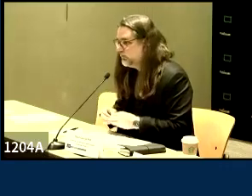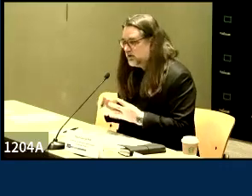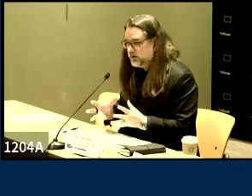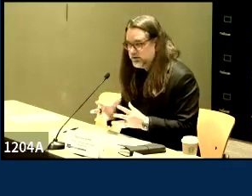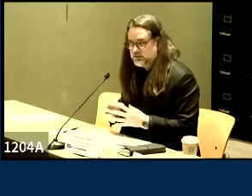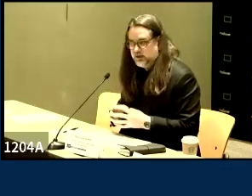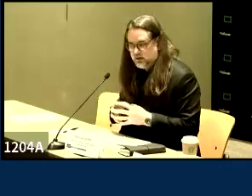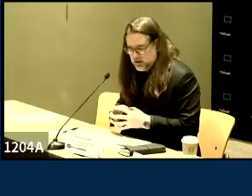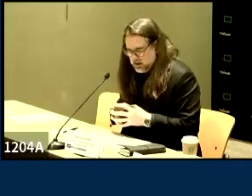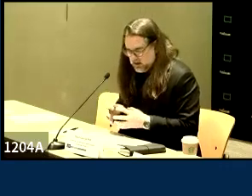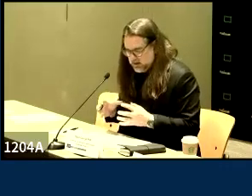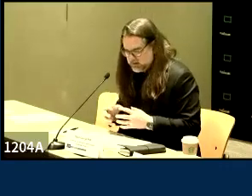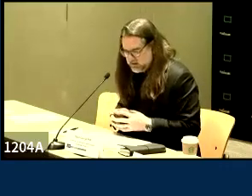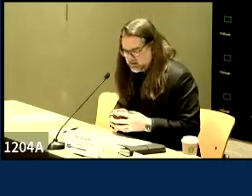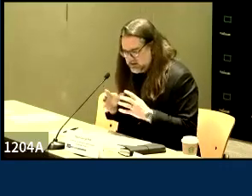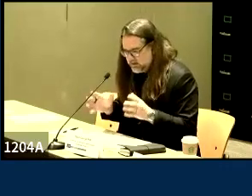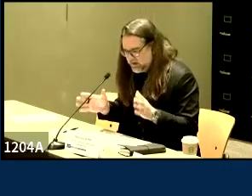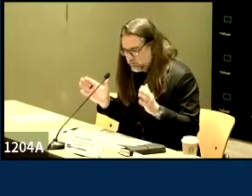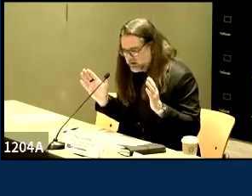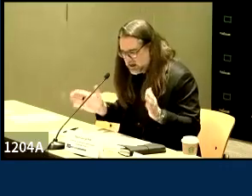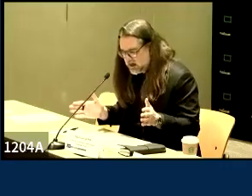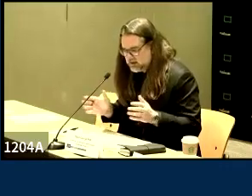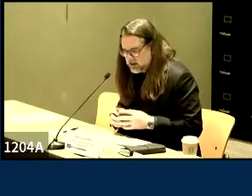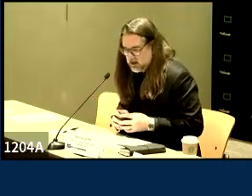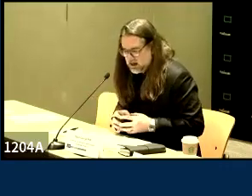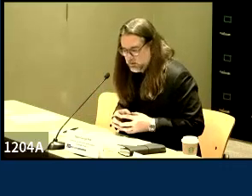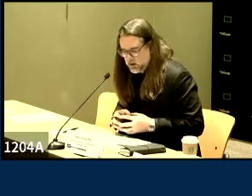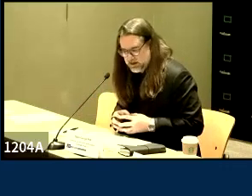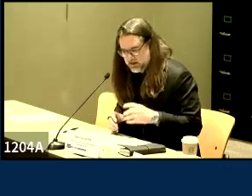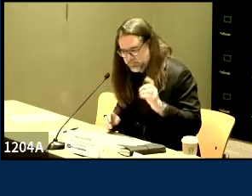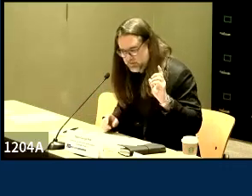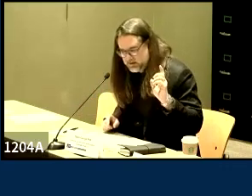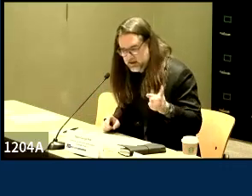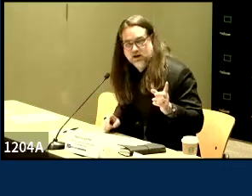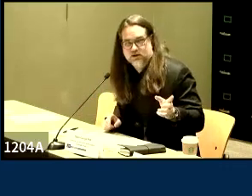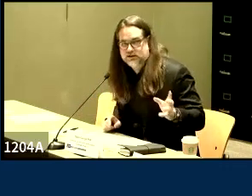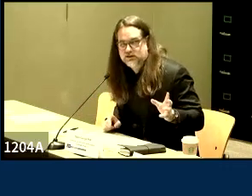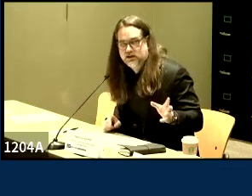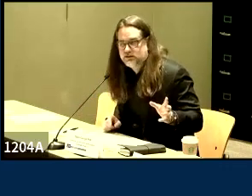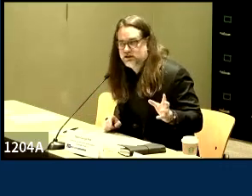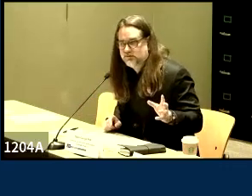We all know this, we all have seen the CFA relies on high quality data from the Data Modernization Initiative.